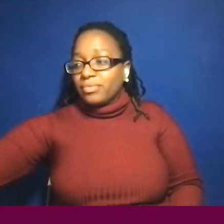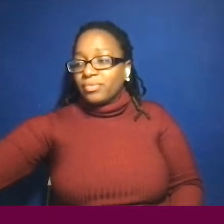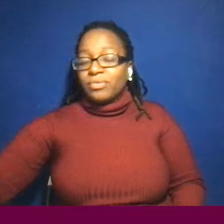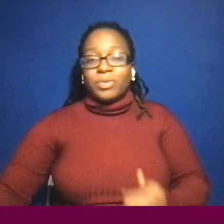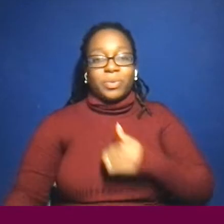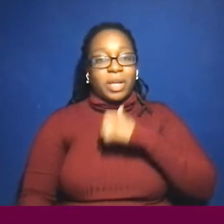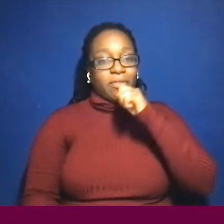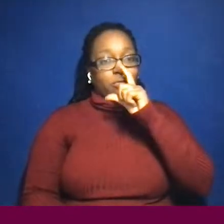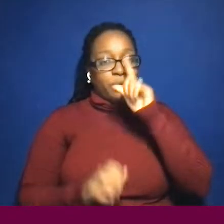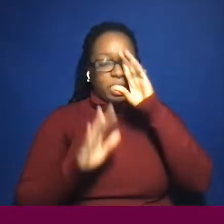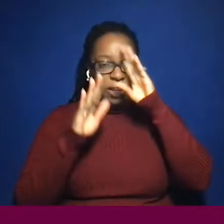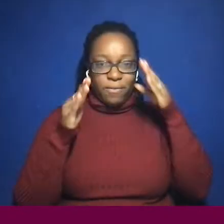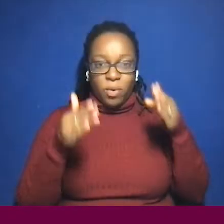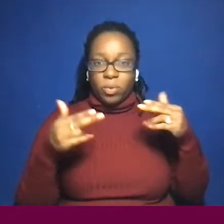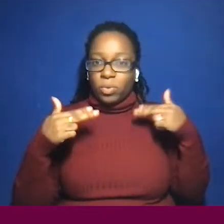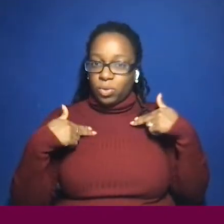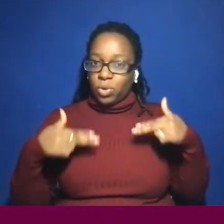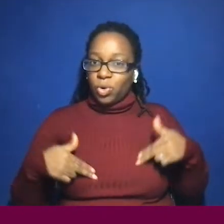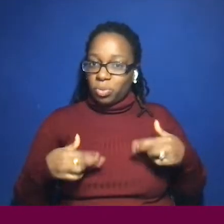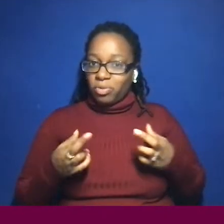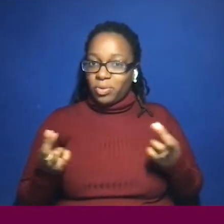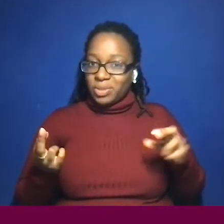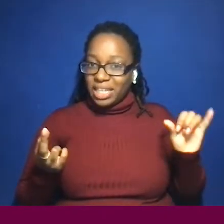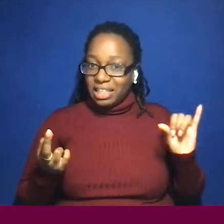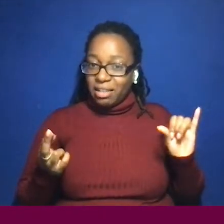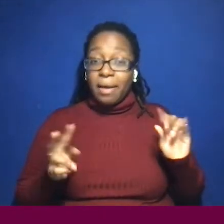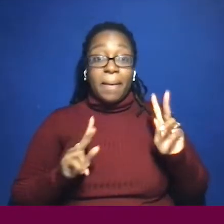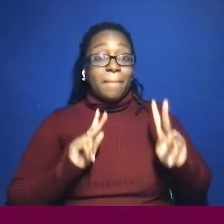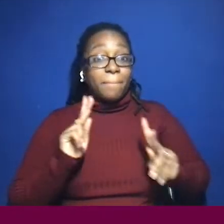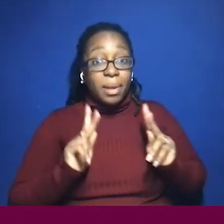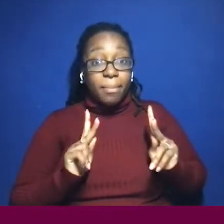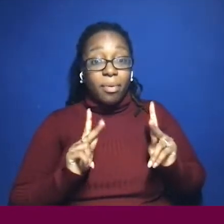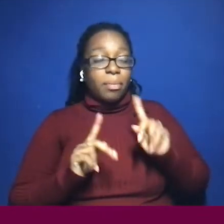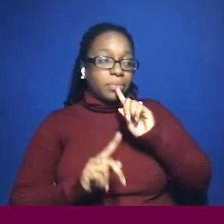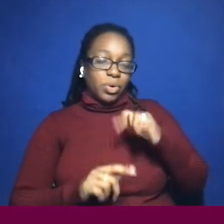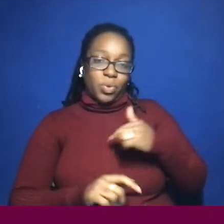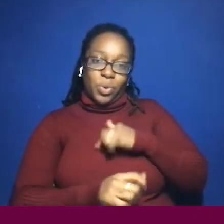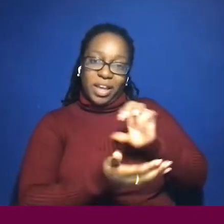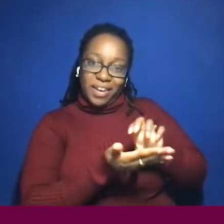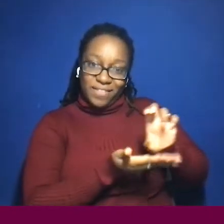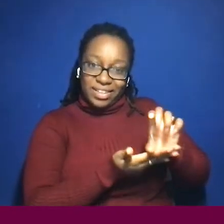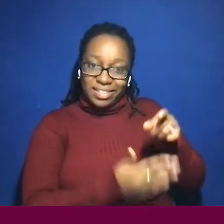maybe the human resources and the people and investing in them and ensuring that they have